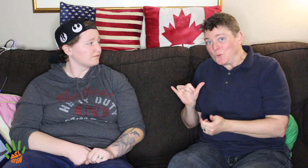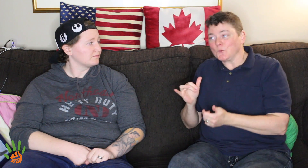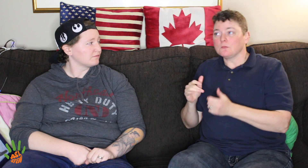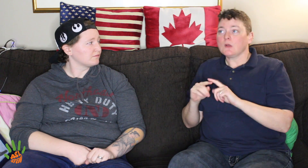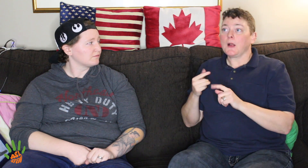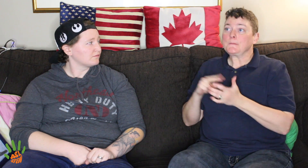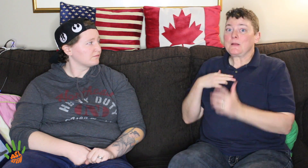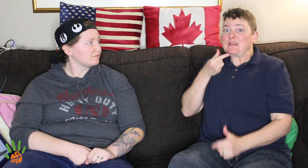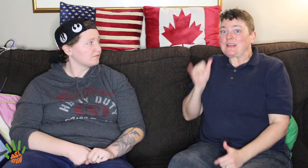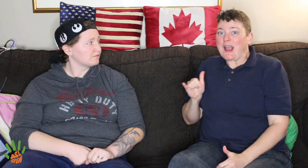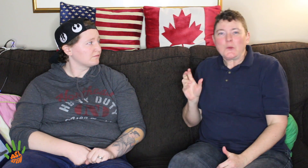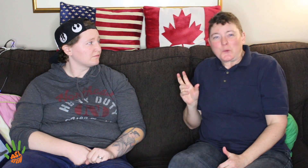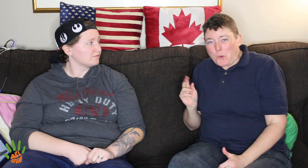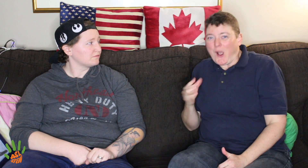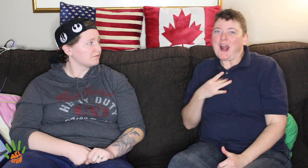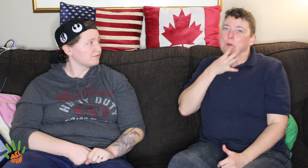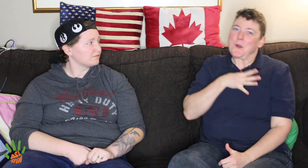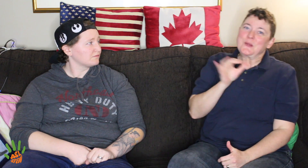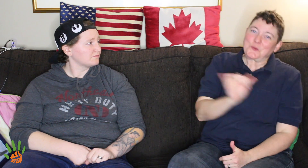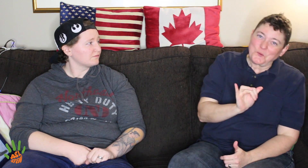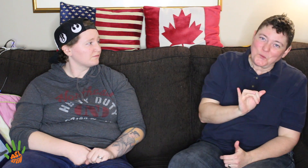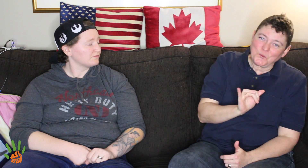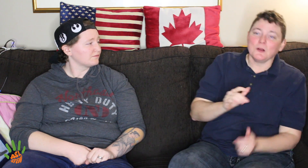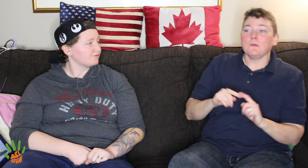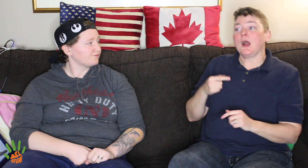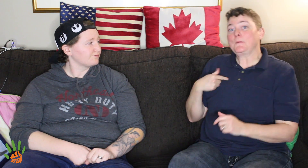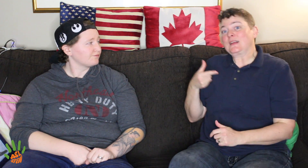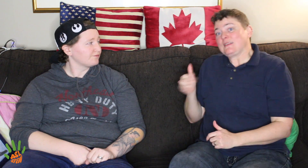But since I liked men too, that didn't mean that I was gay because I liked women.